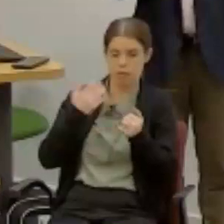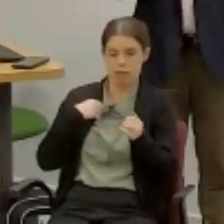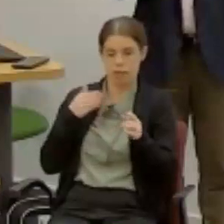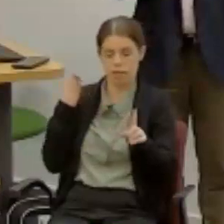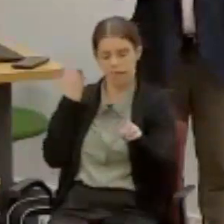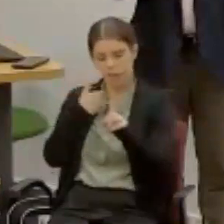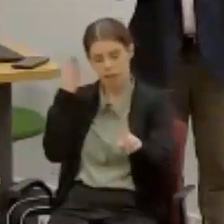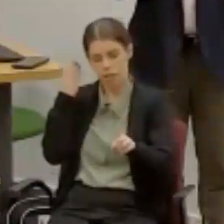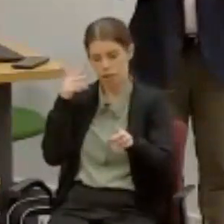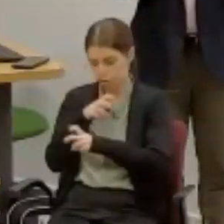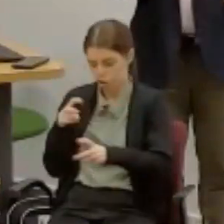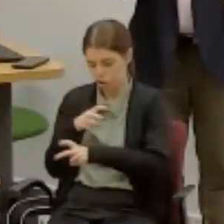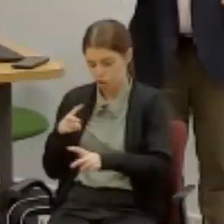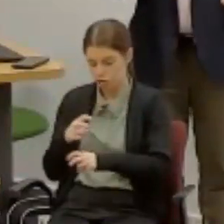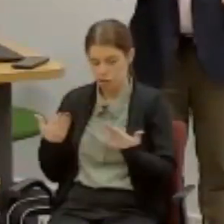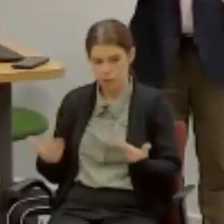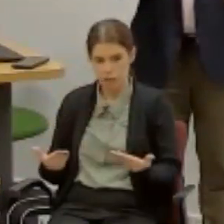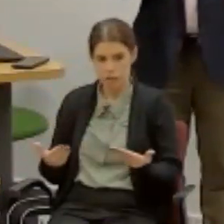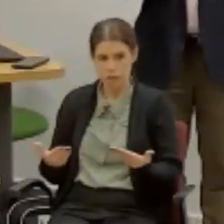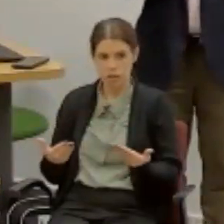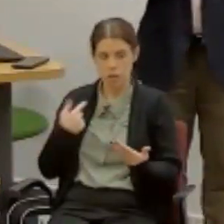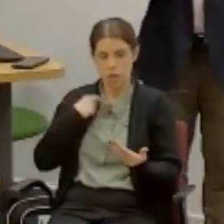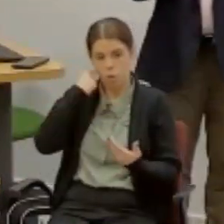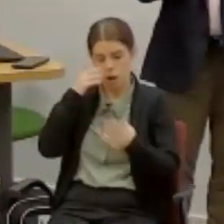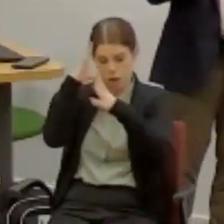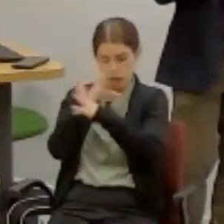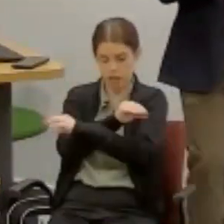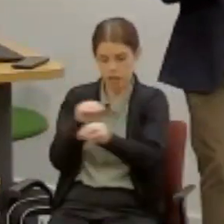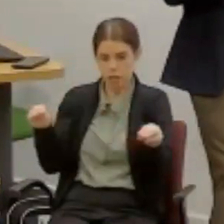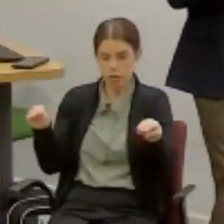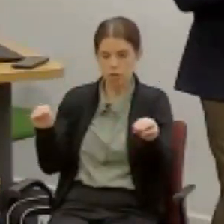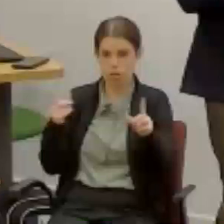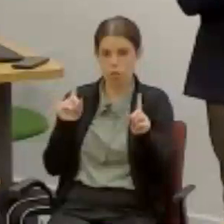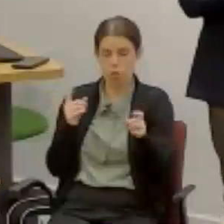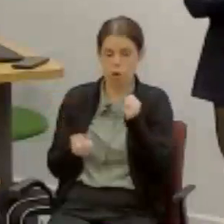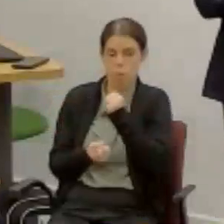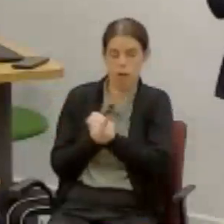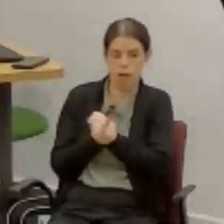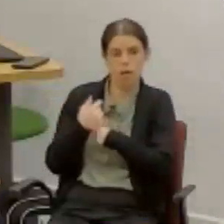now on so everybody hold on we will let you know what need to be address so I know what